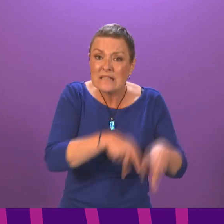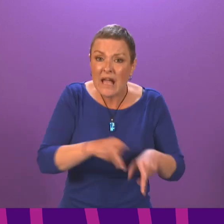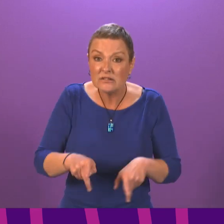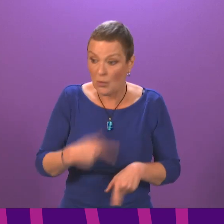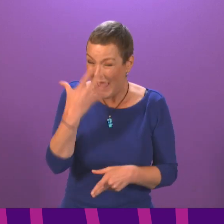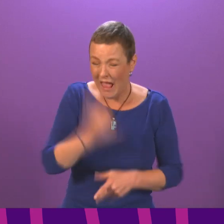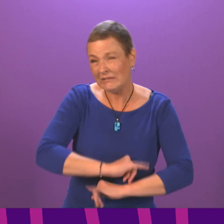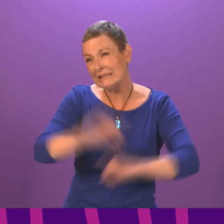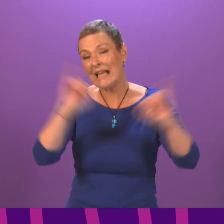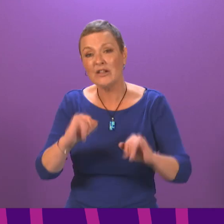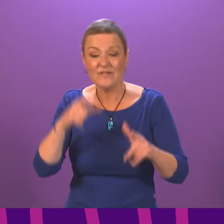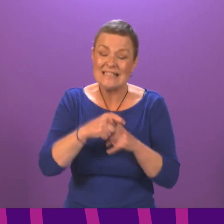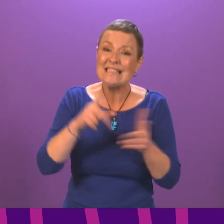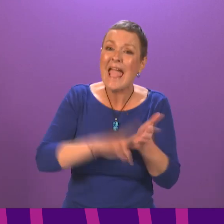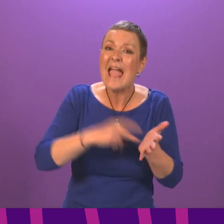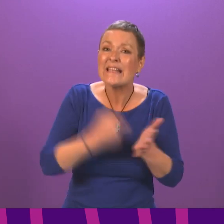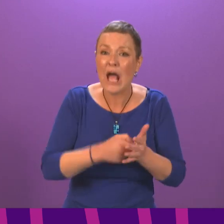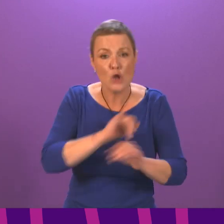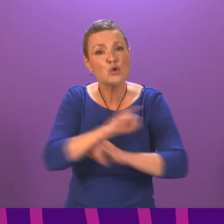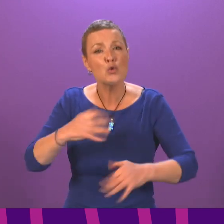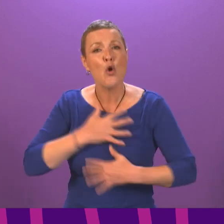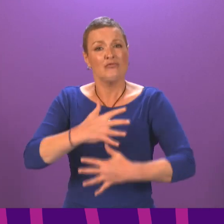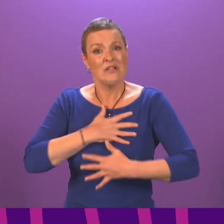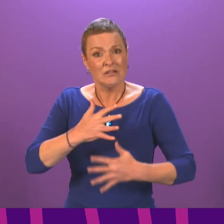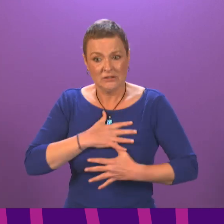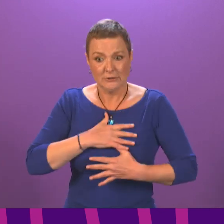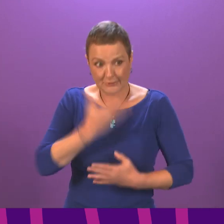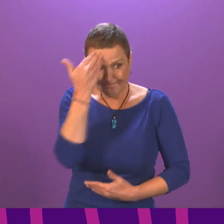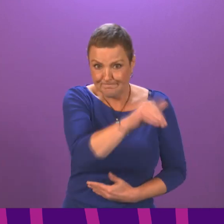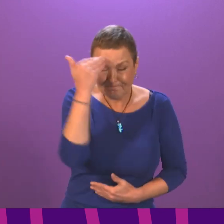not resuscitate” notices, the blocking of hospital treatment, shortages of personal